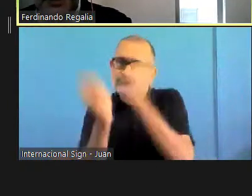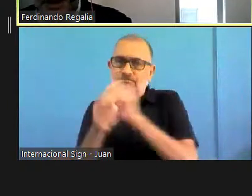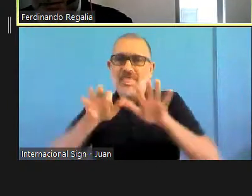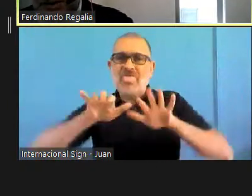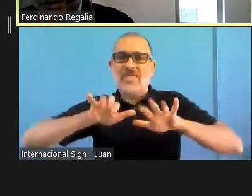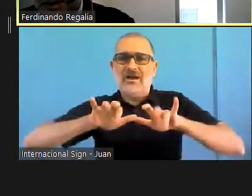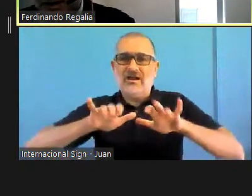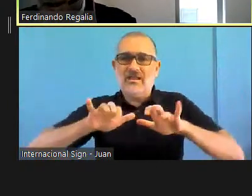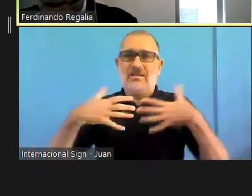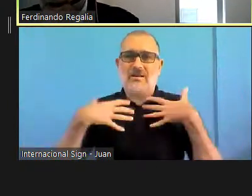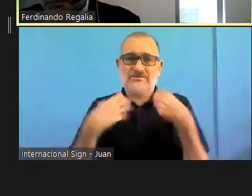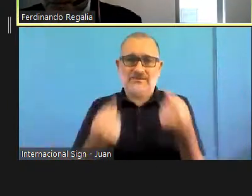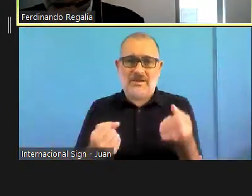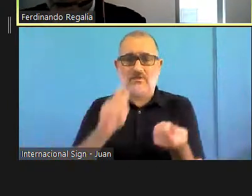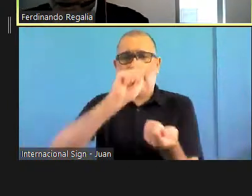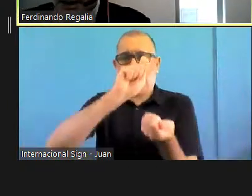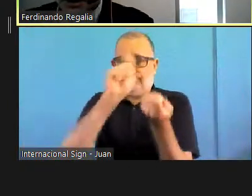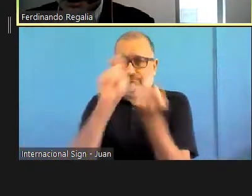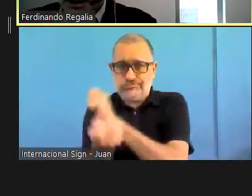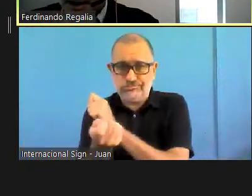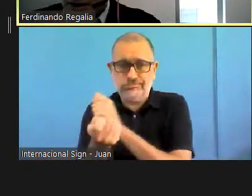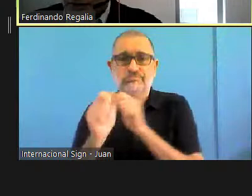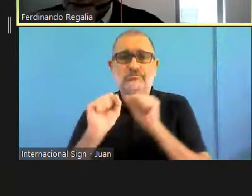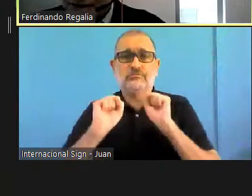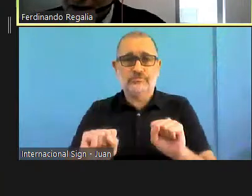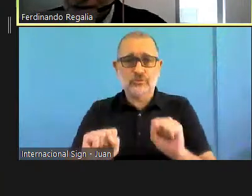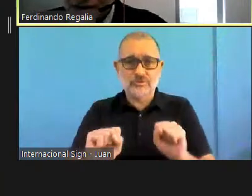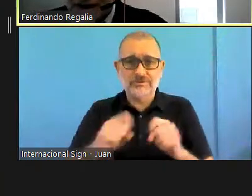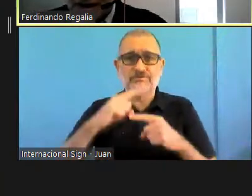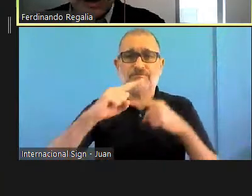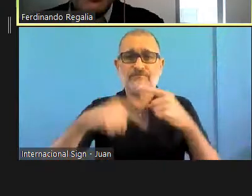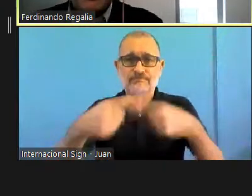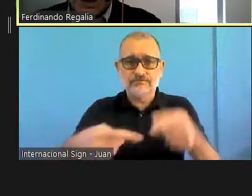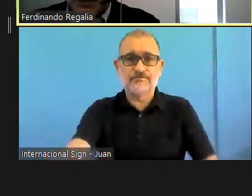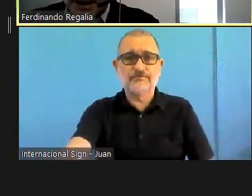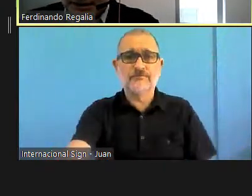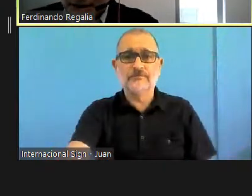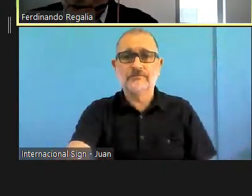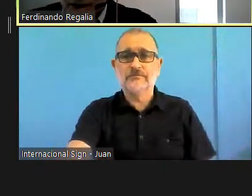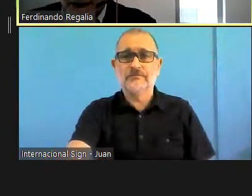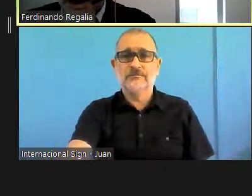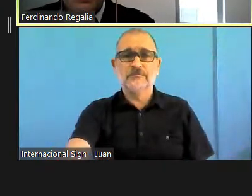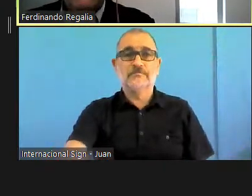prescriptions. Many of these changes are either permanent or are likely